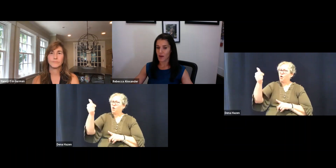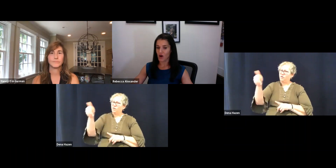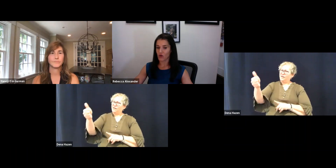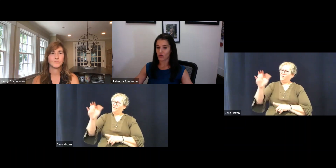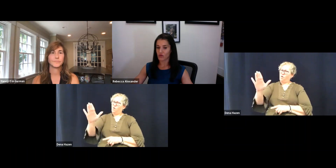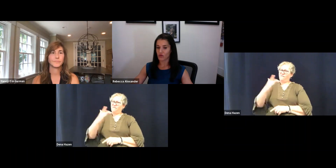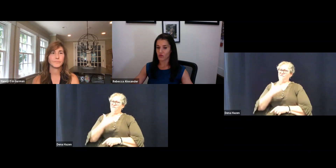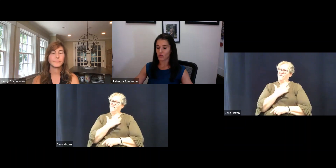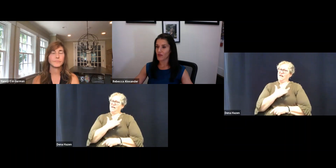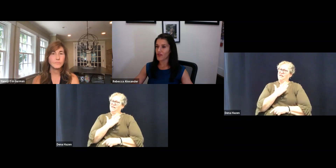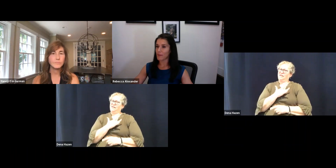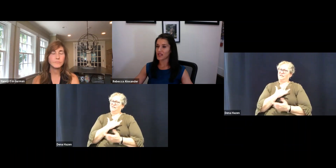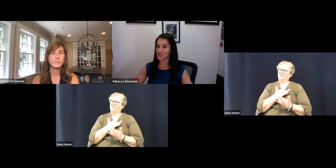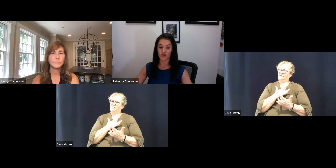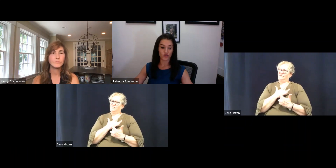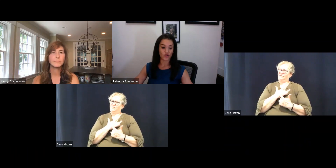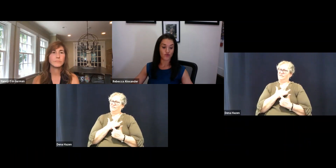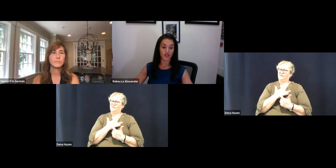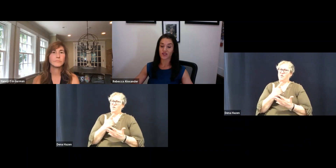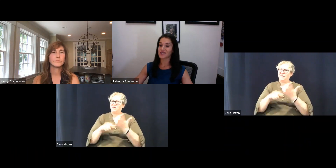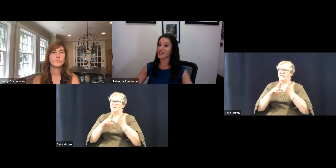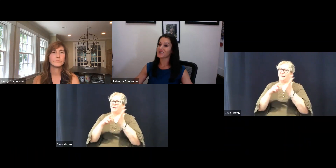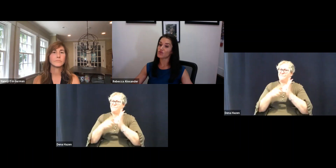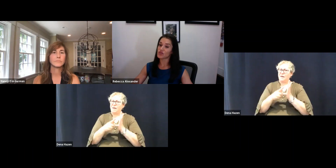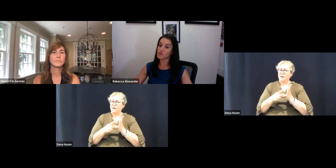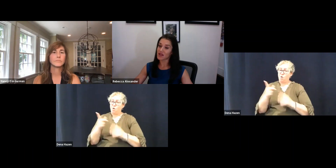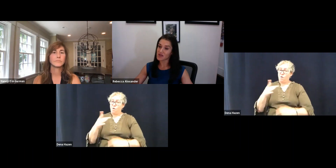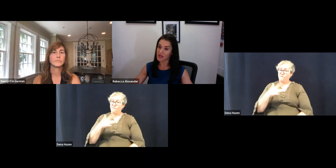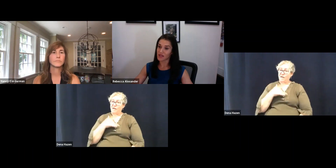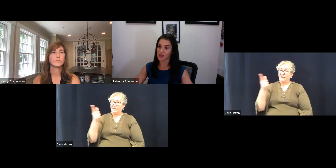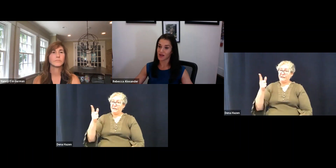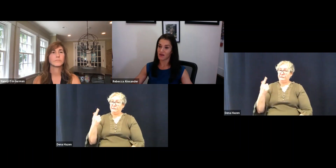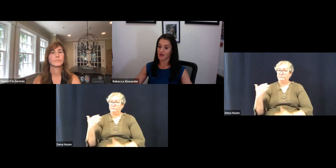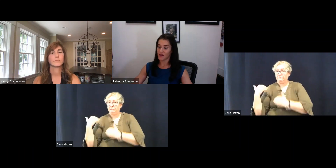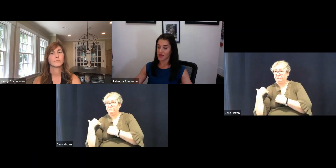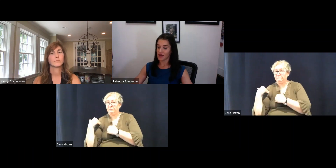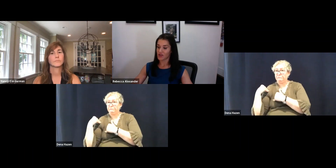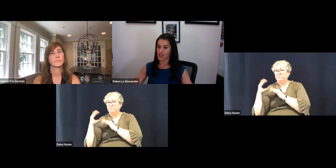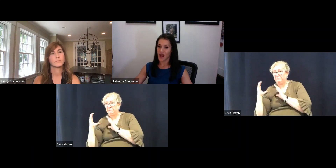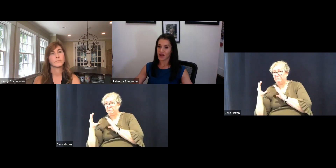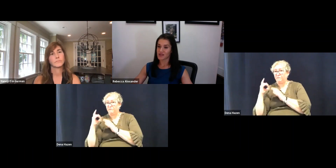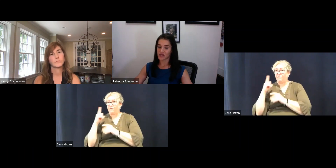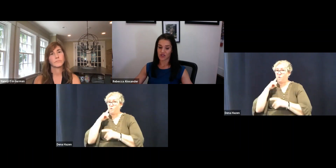about what that means. Do you feel a sense of responsibility that she has this?